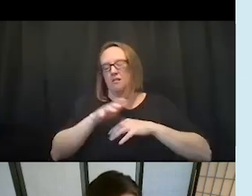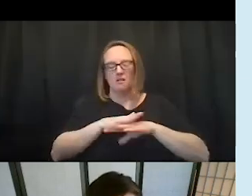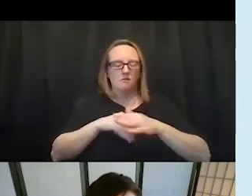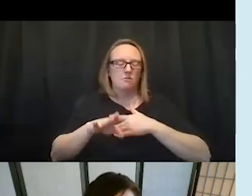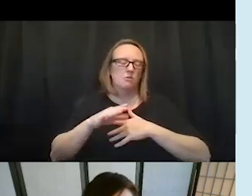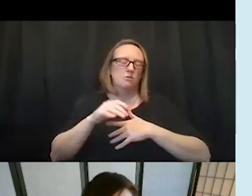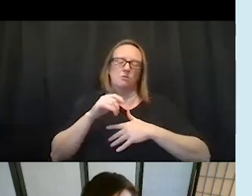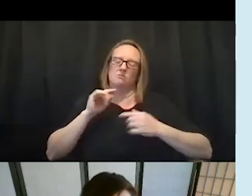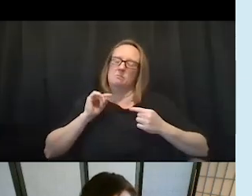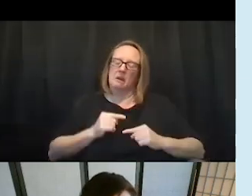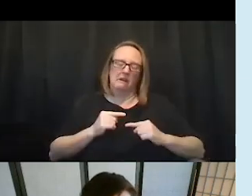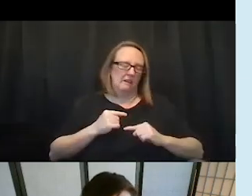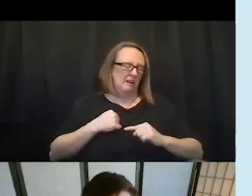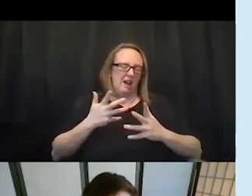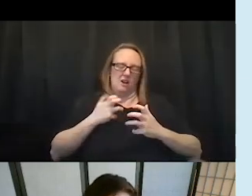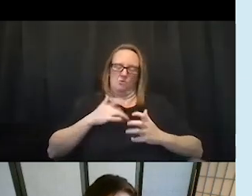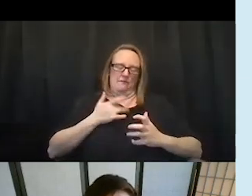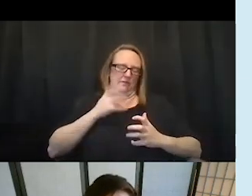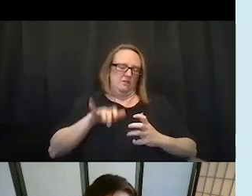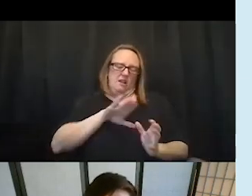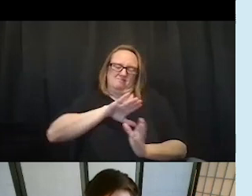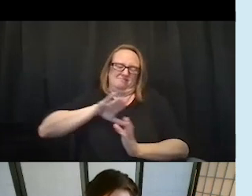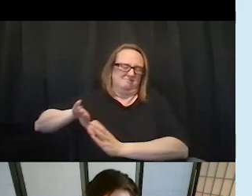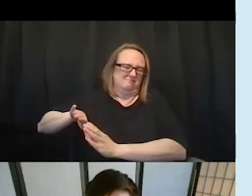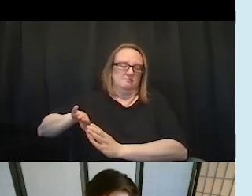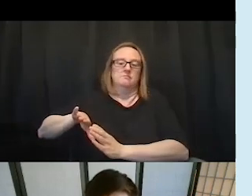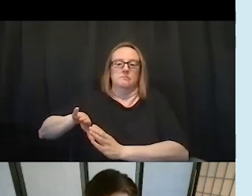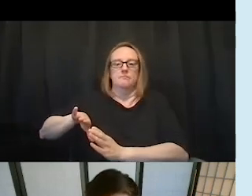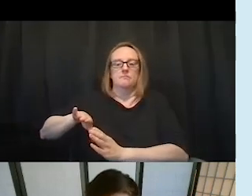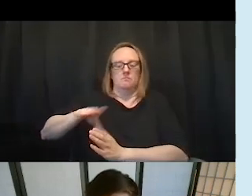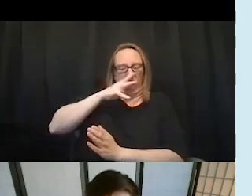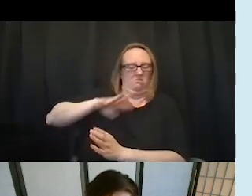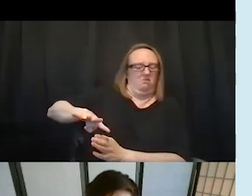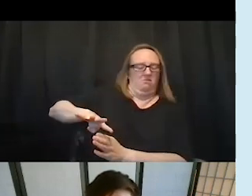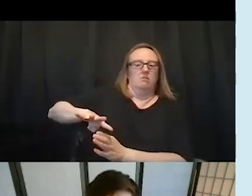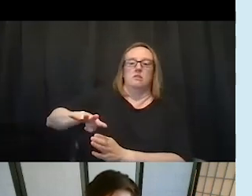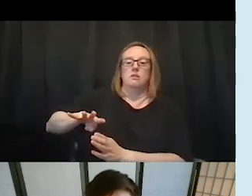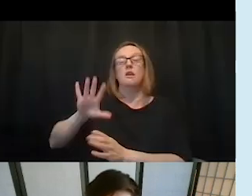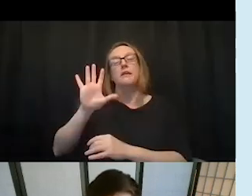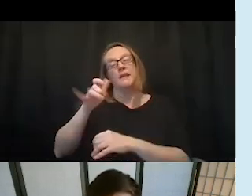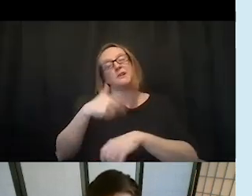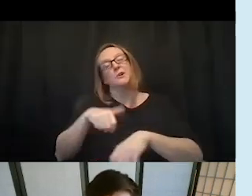and so there's a lot of avoidance of that, which is definitely an evolutionary response,